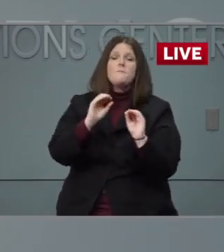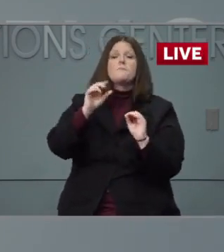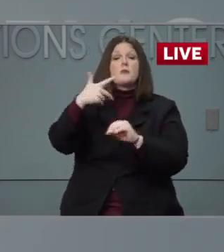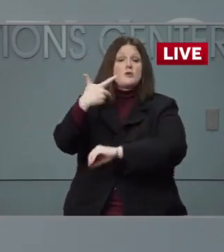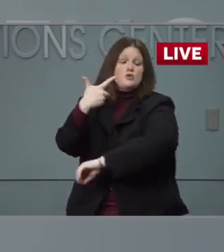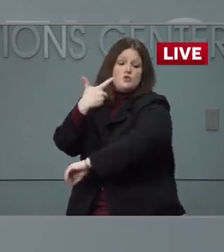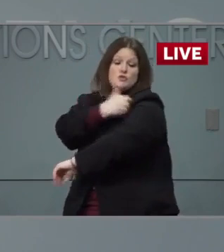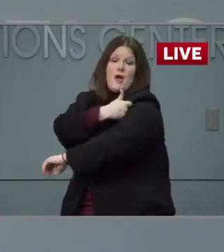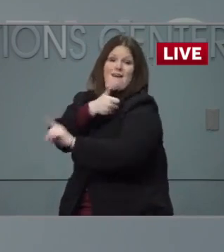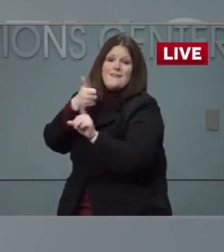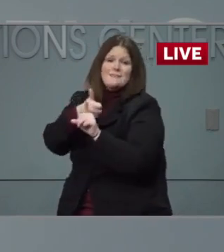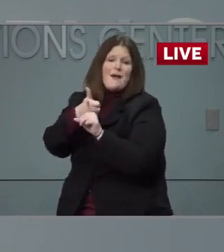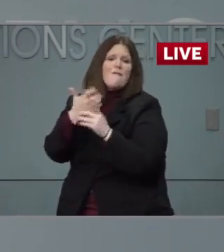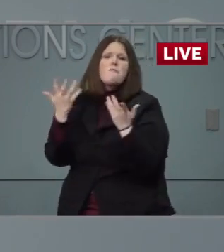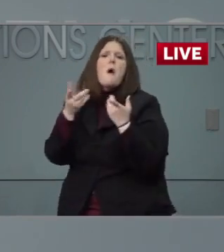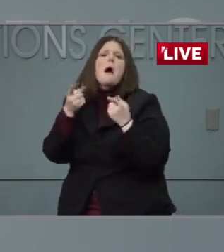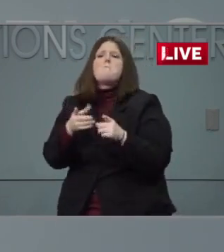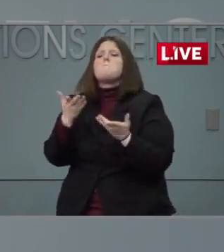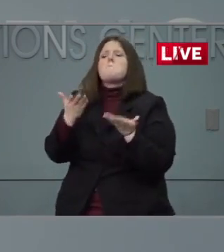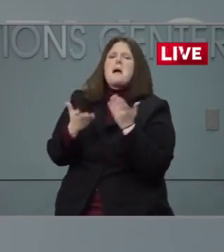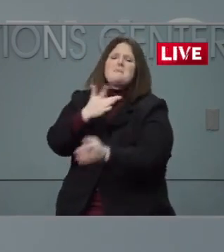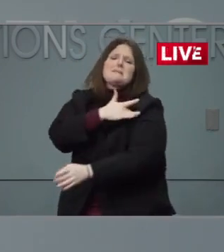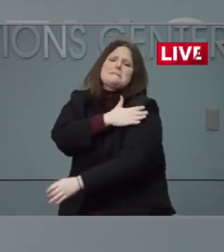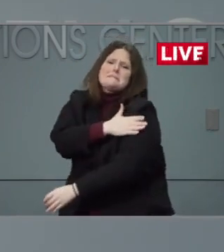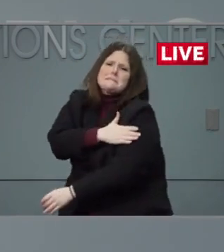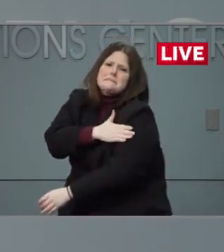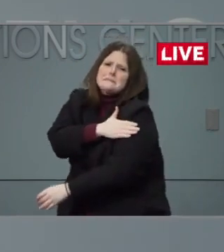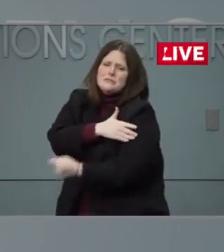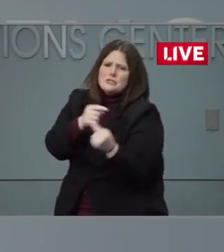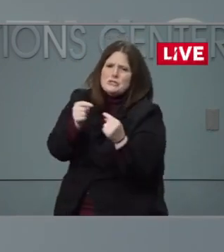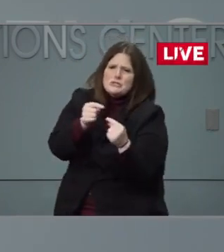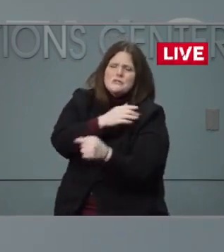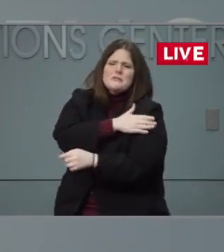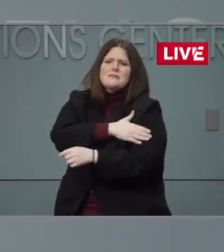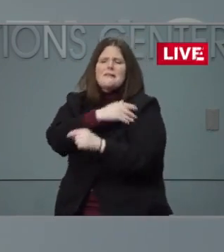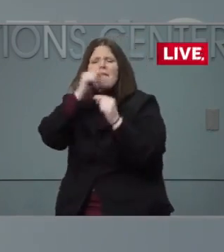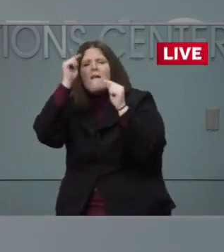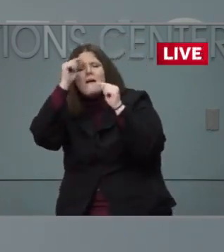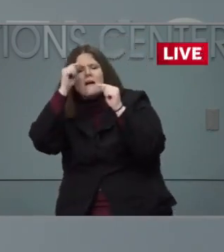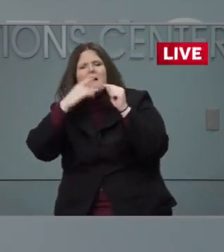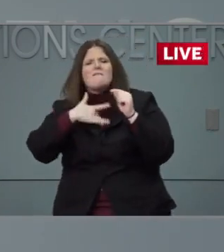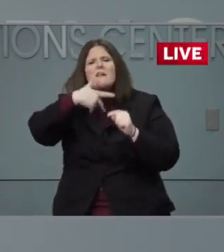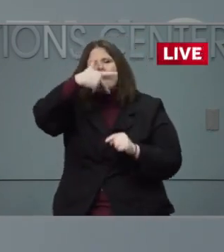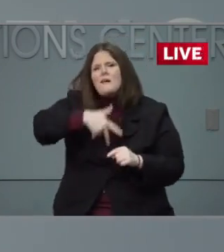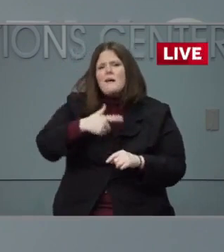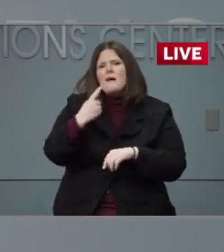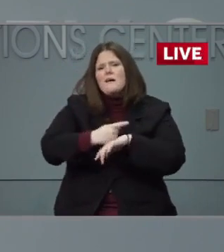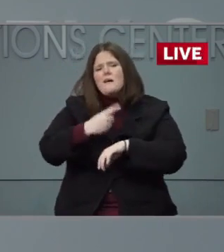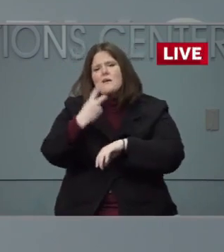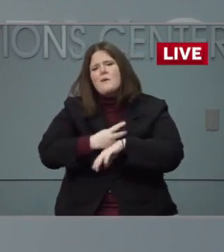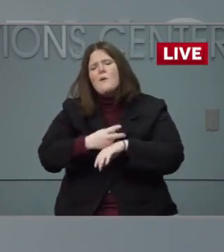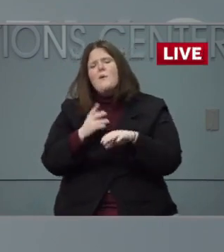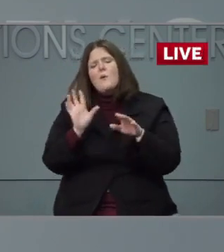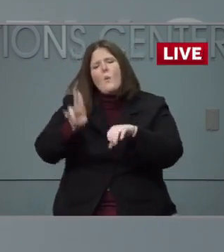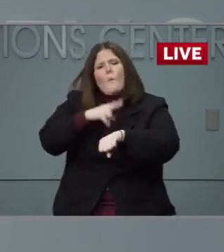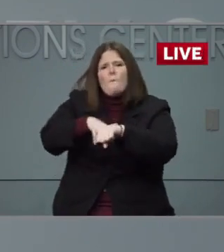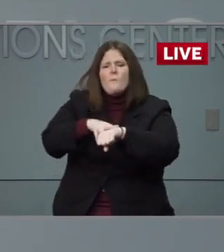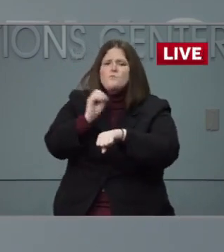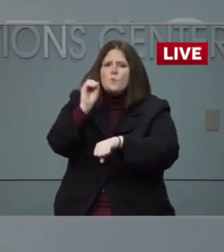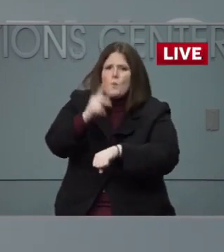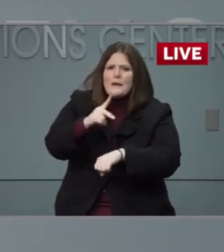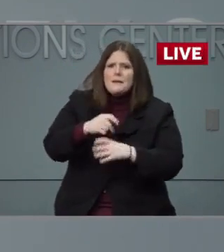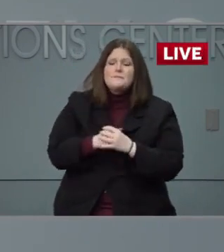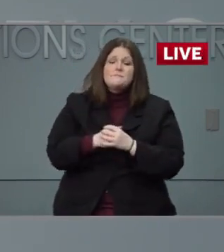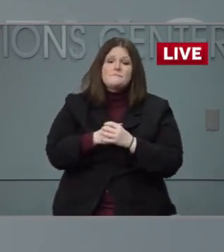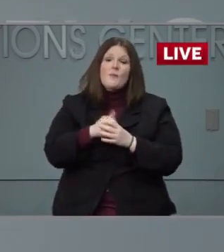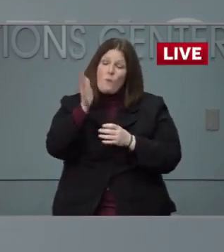YOU MAY HAVE TEMPORARY REACTIONS LIKE A SORE ARM OR HEADACHE OR FEELING TIRED OR ACHY FOR A DAY OR TWO AFTER RECEIVING THE VACCINE.